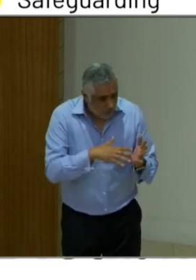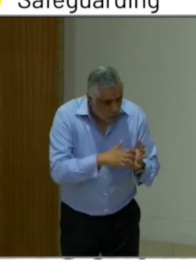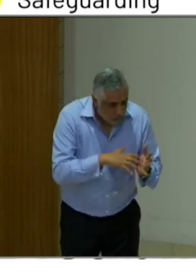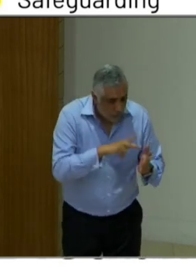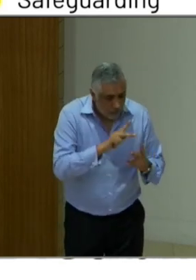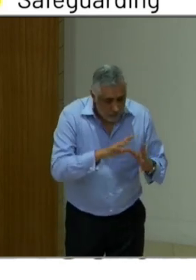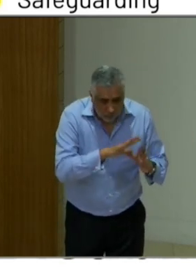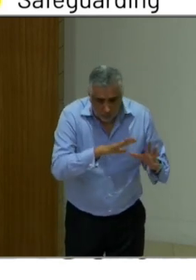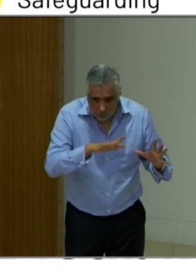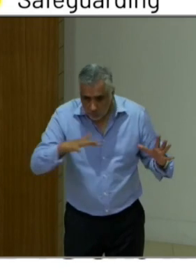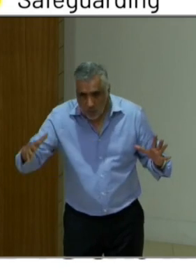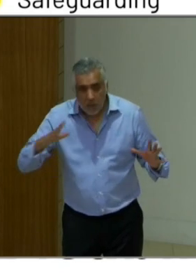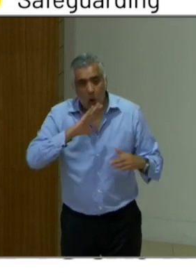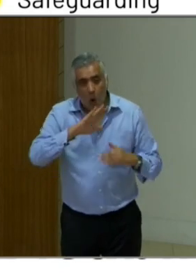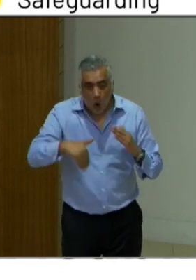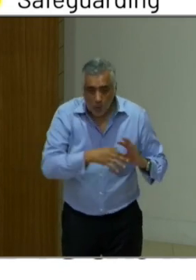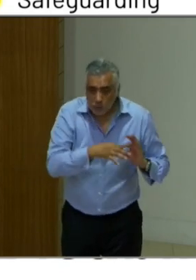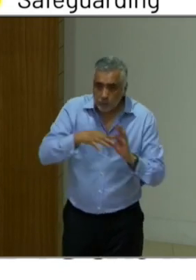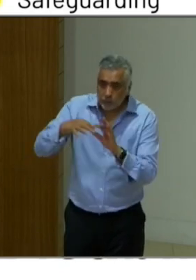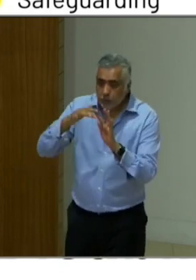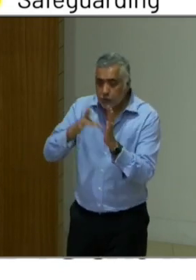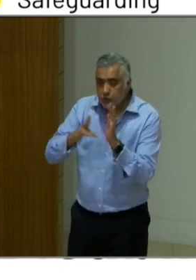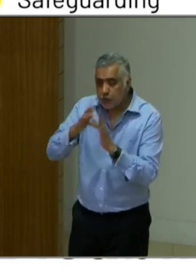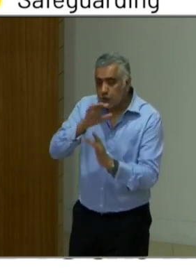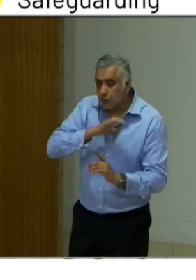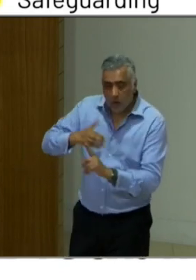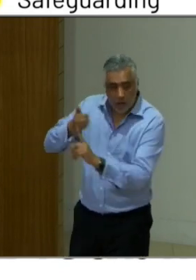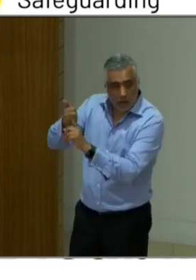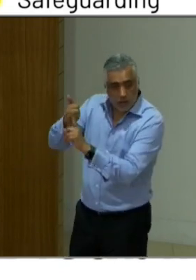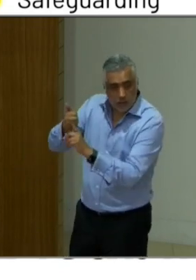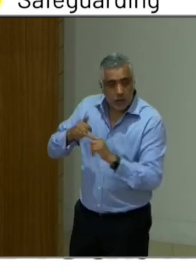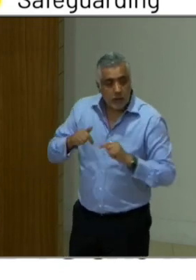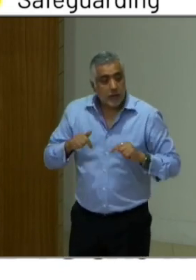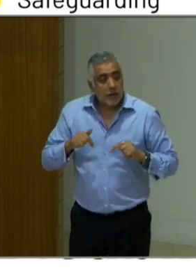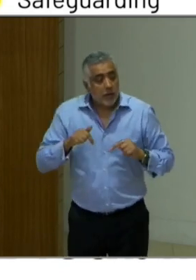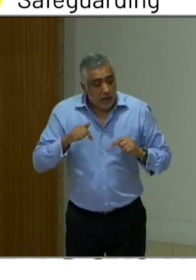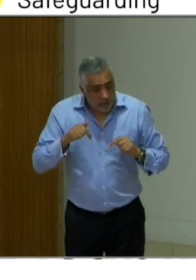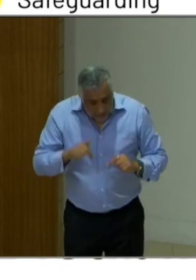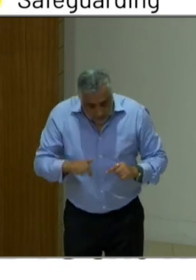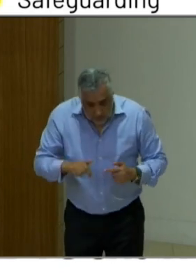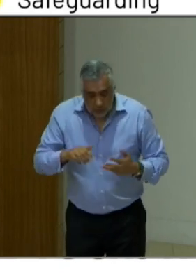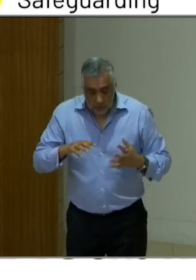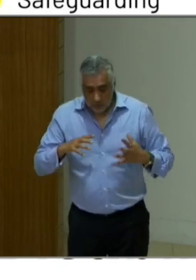the model of Jesus Christ himself. This translates also into working together